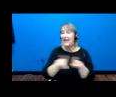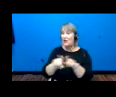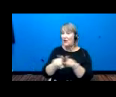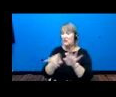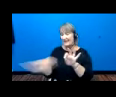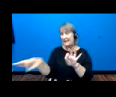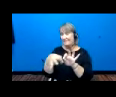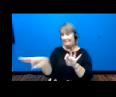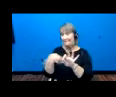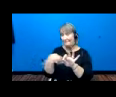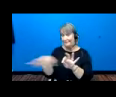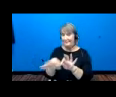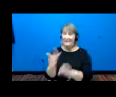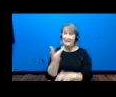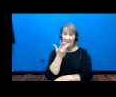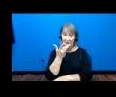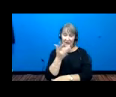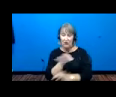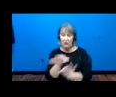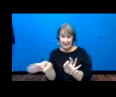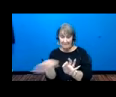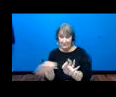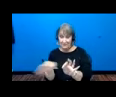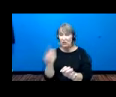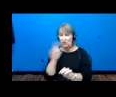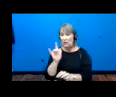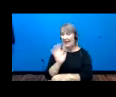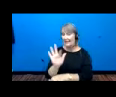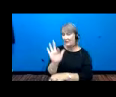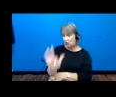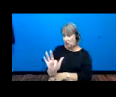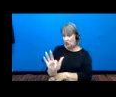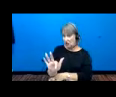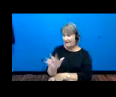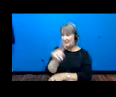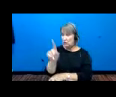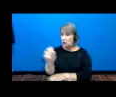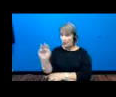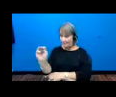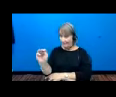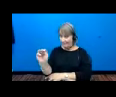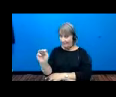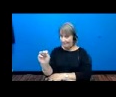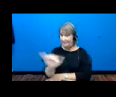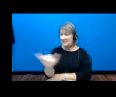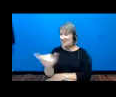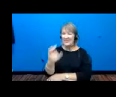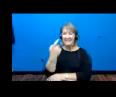So you can either turn it on within this platform of Zoom, just like Liz was saying,